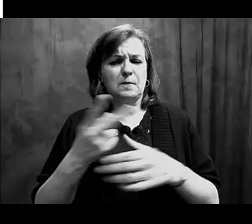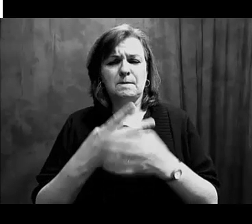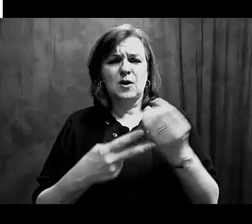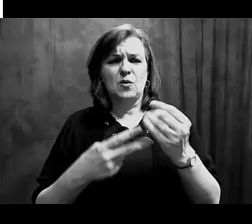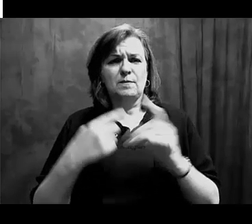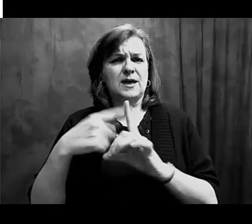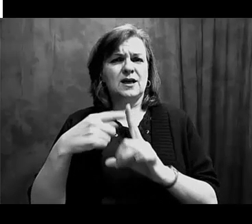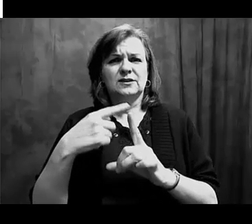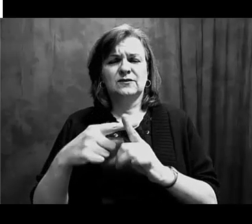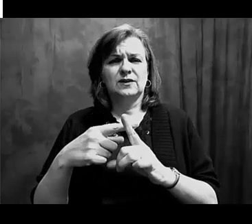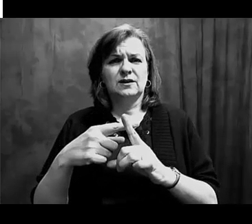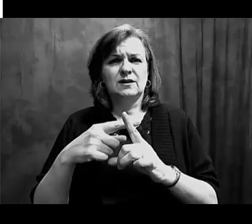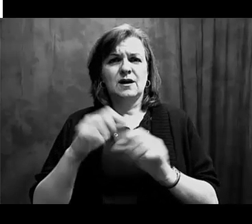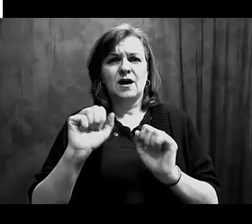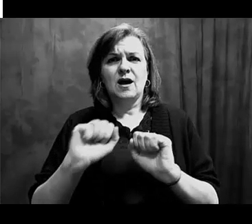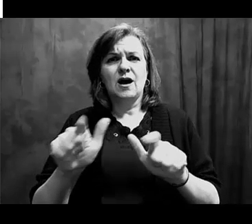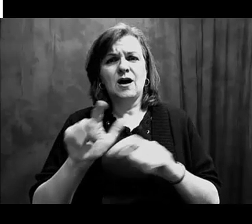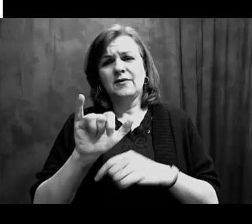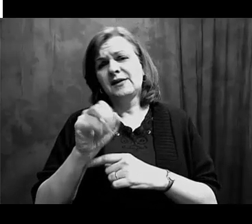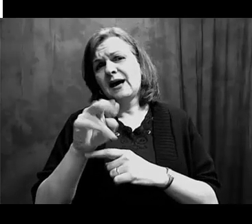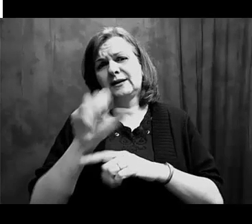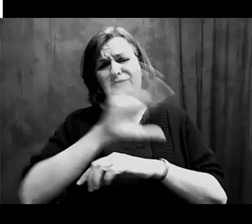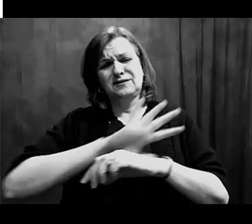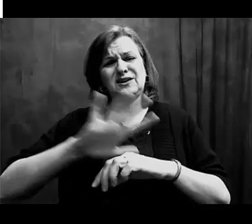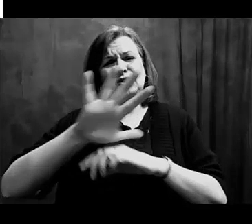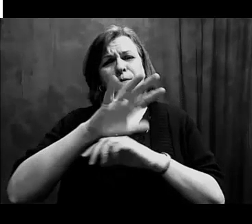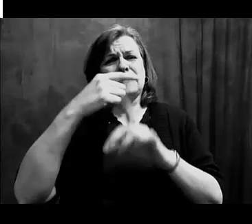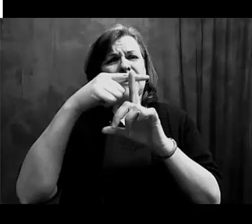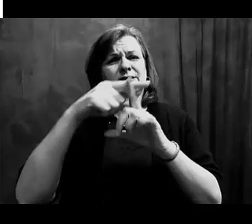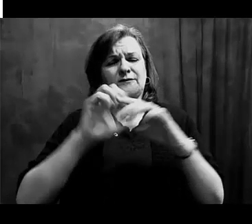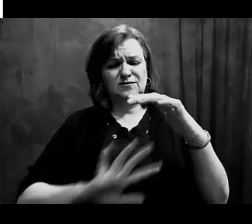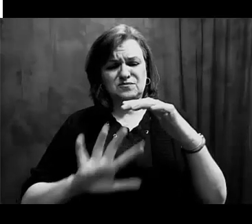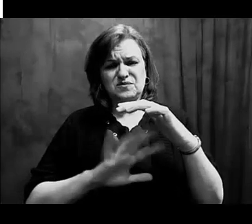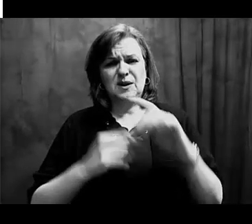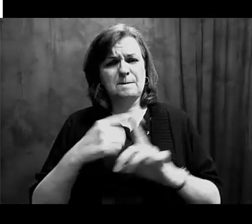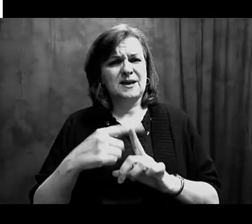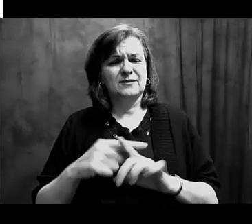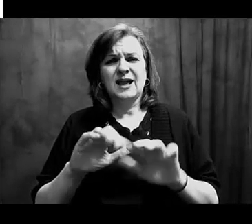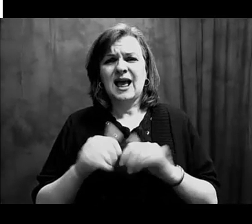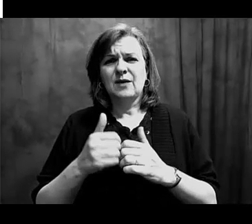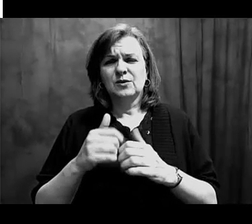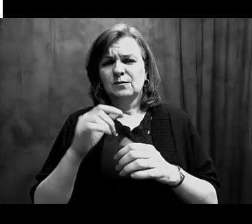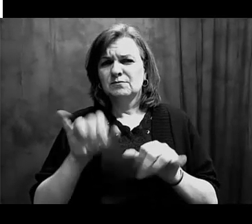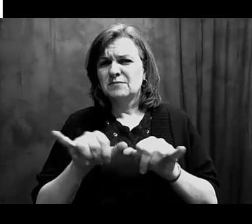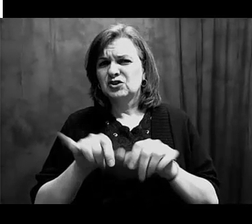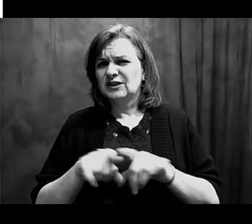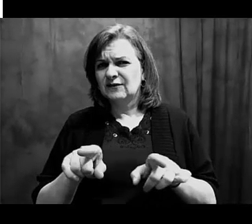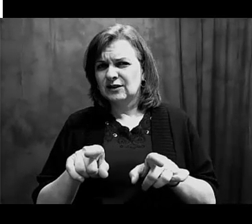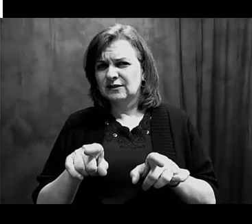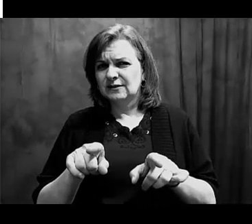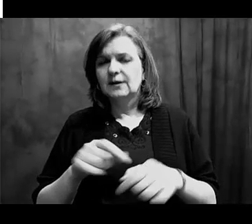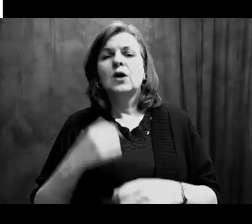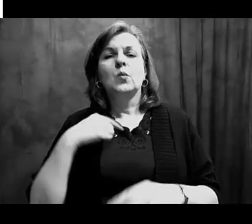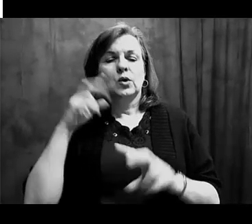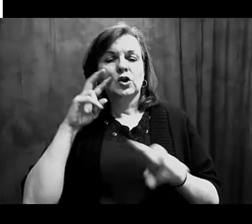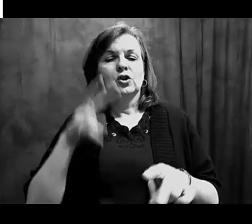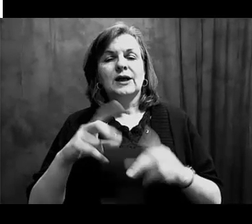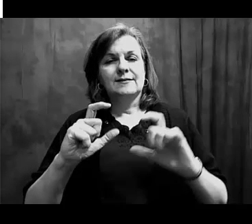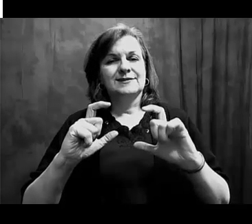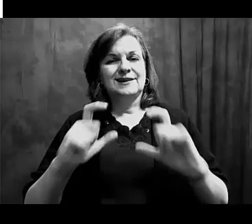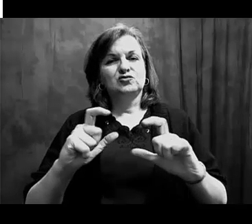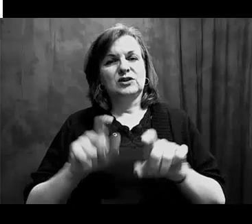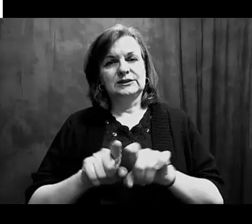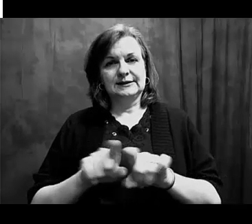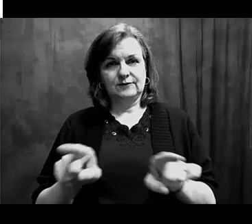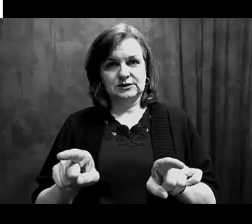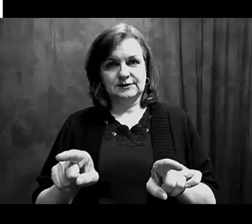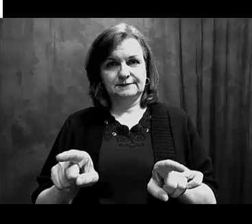all of these ions are positive! so how we look at differences? we are gonna look at differences in concentration!